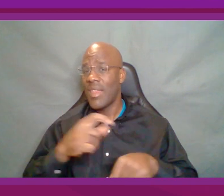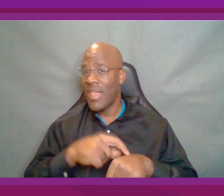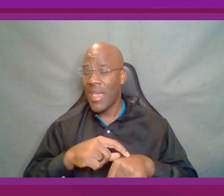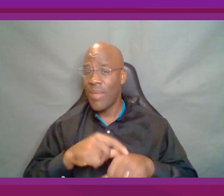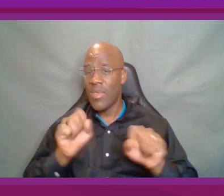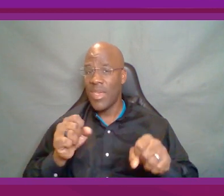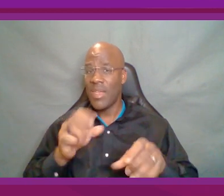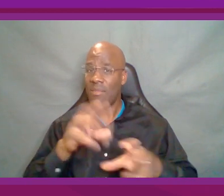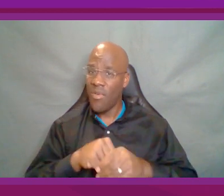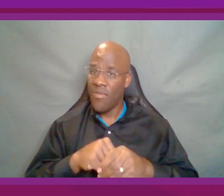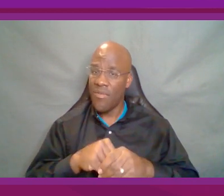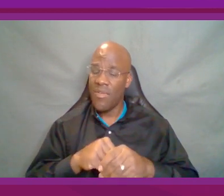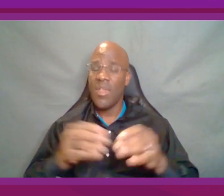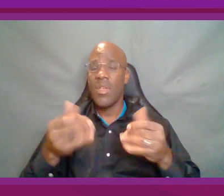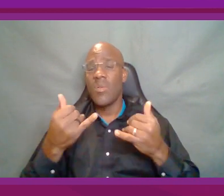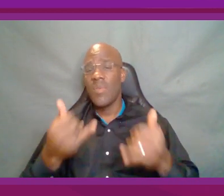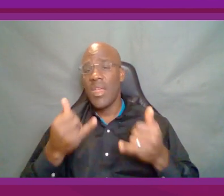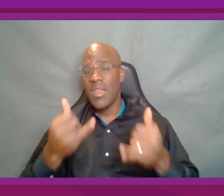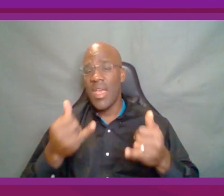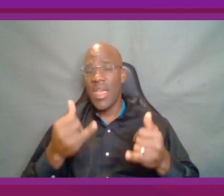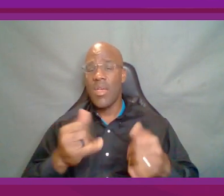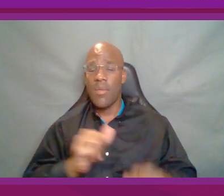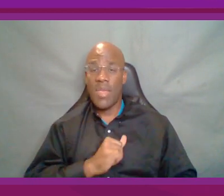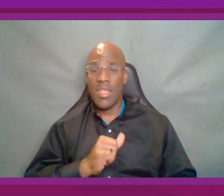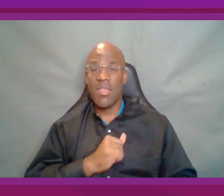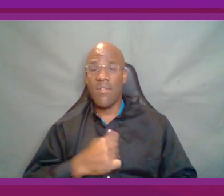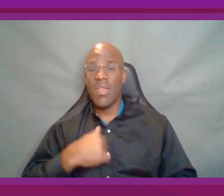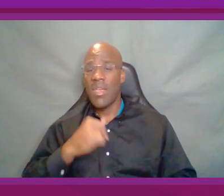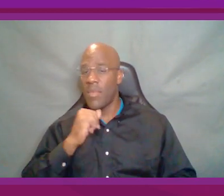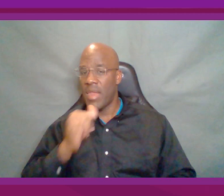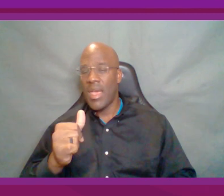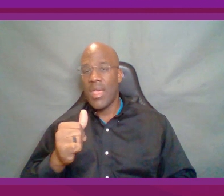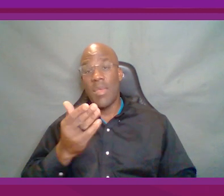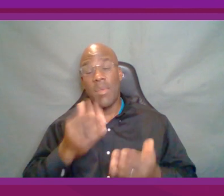so just because currently today you're, as an individual are not experiencing it,